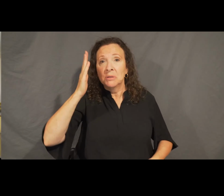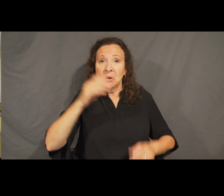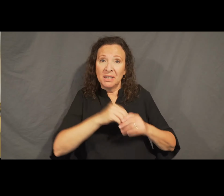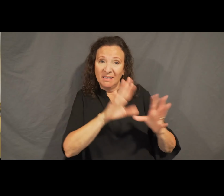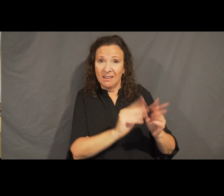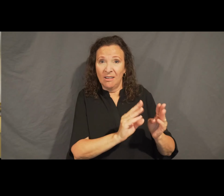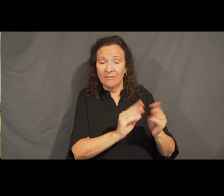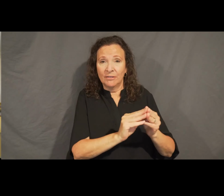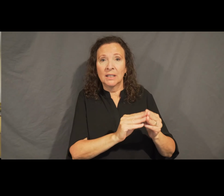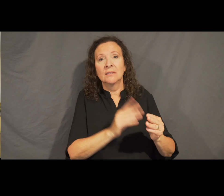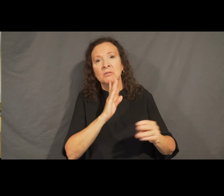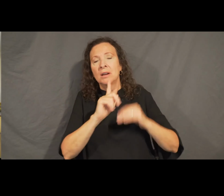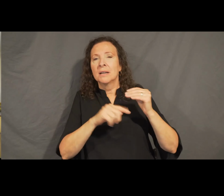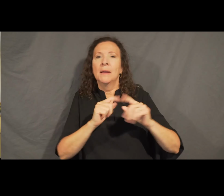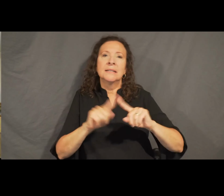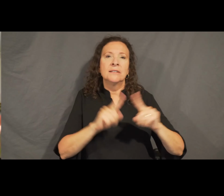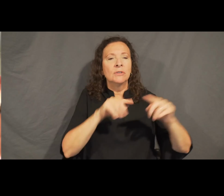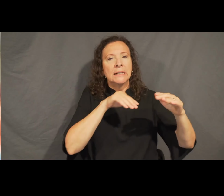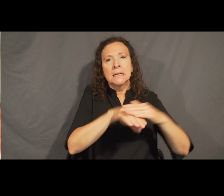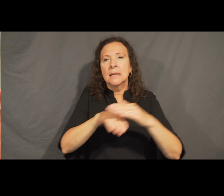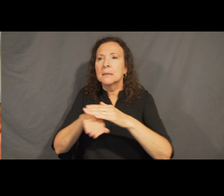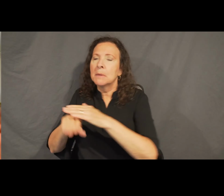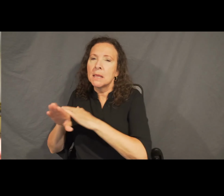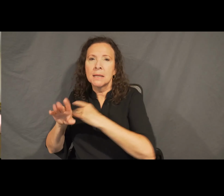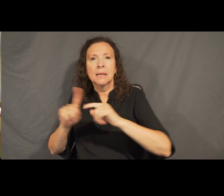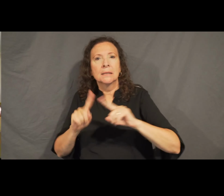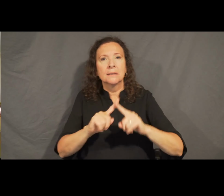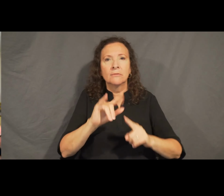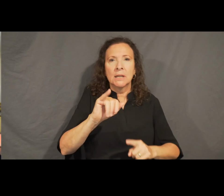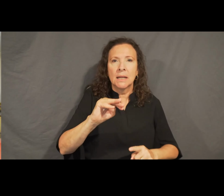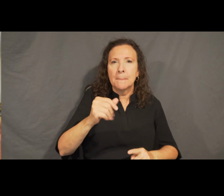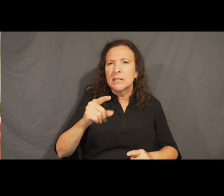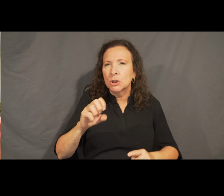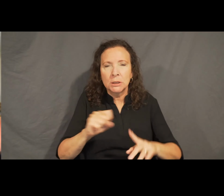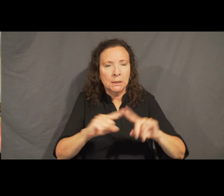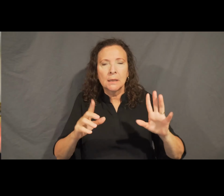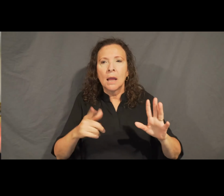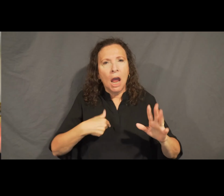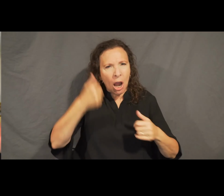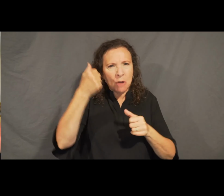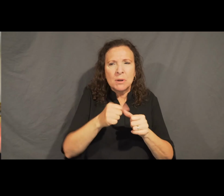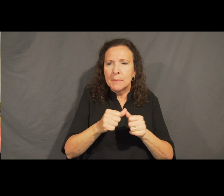alt text for images and things like that. I remember this very small room. 20 people in it.